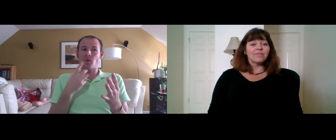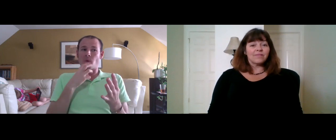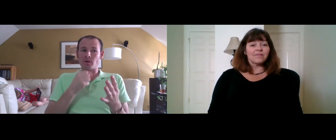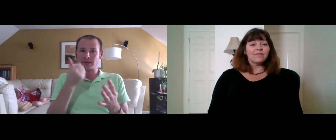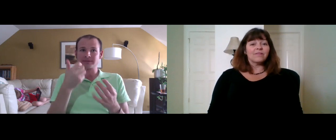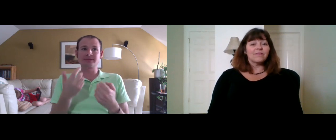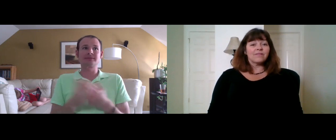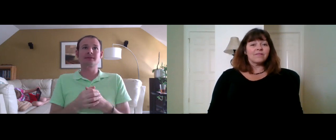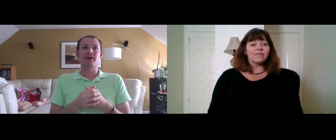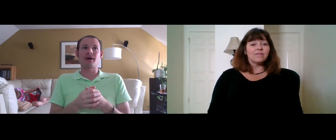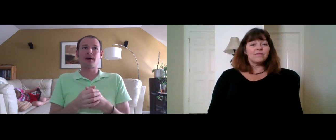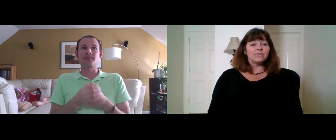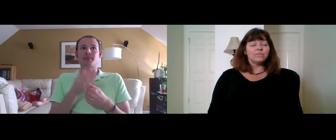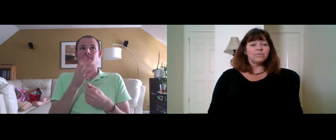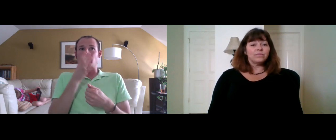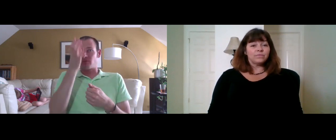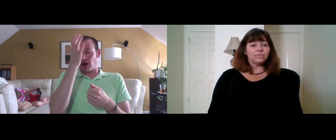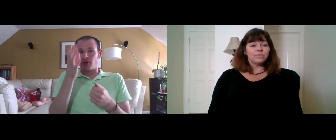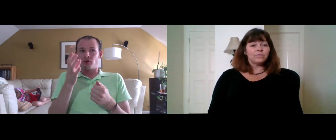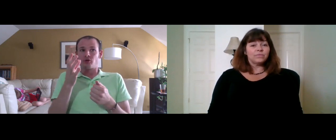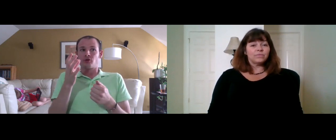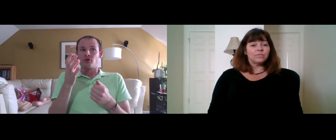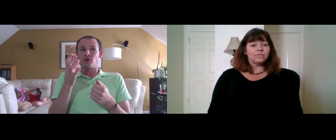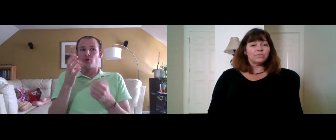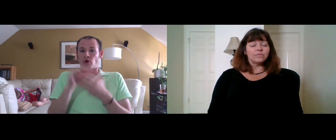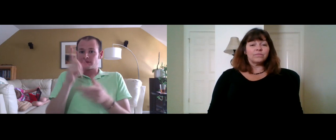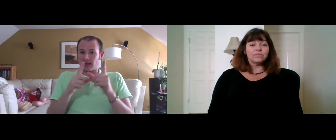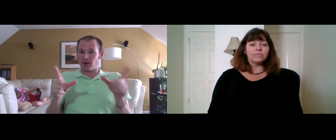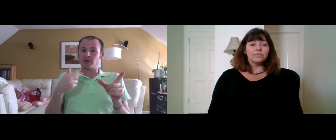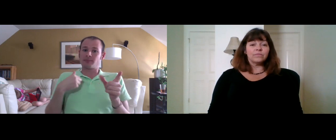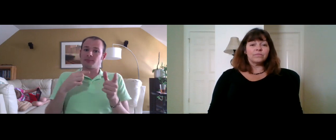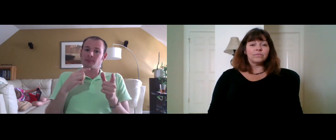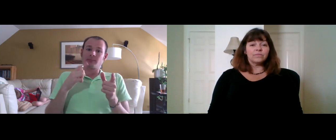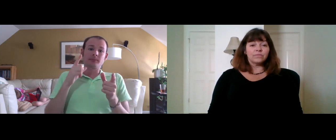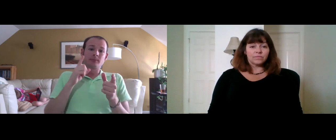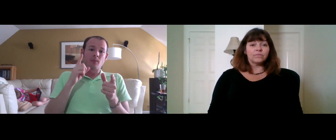my parents learned sign language